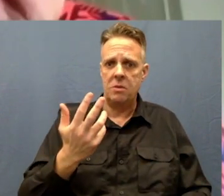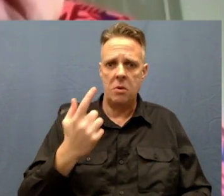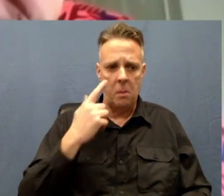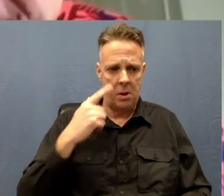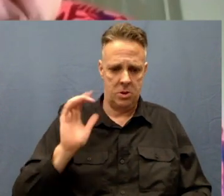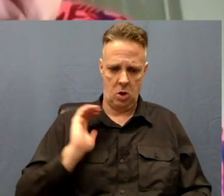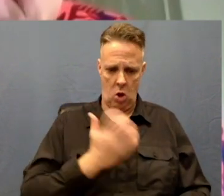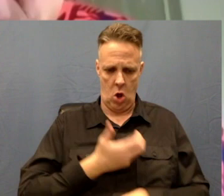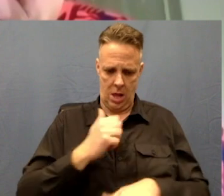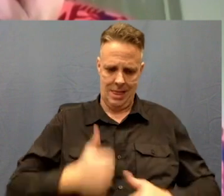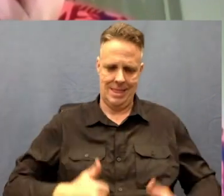LIVING SITUATION, THERE'S